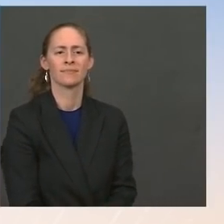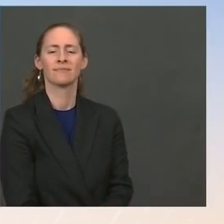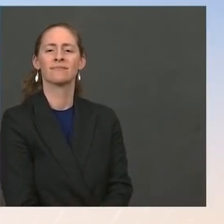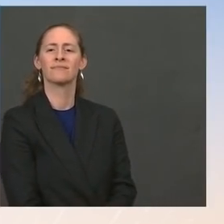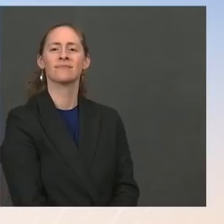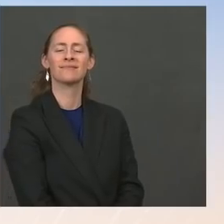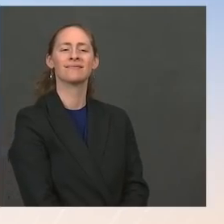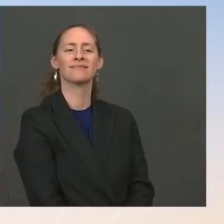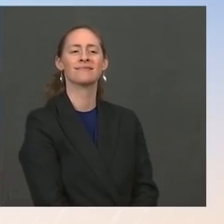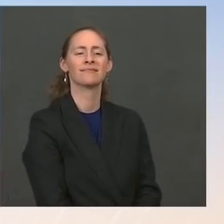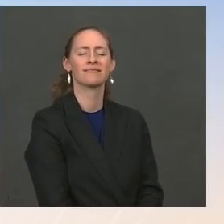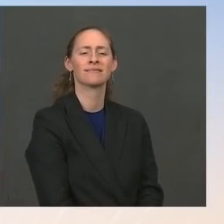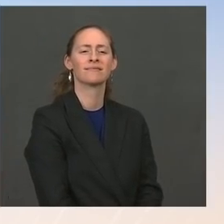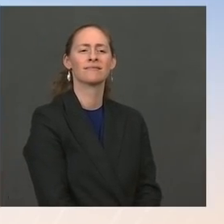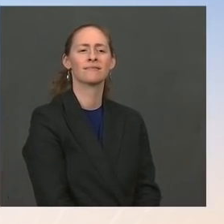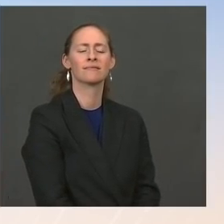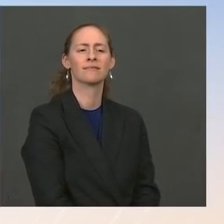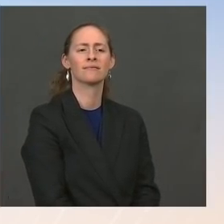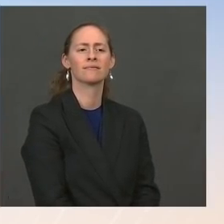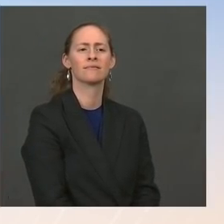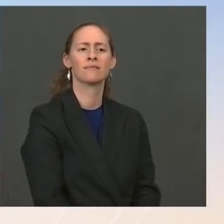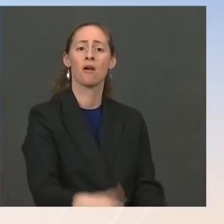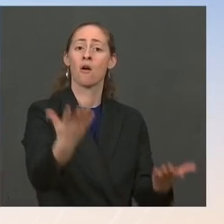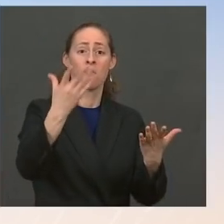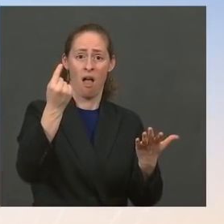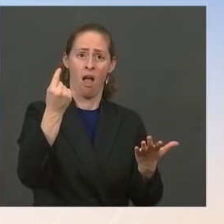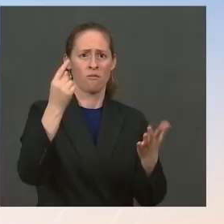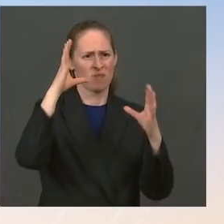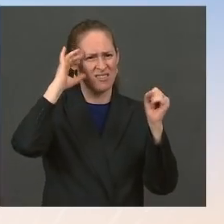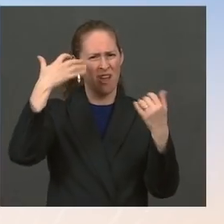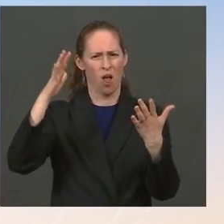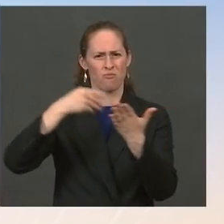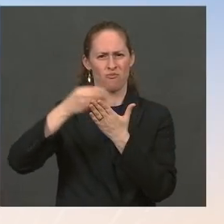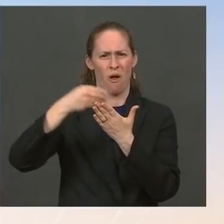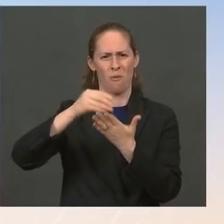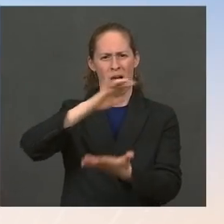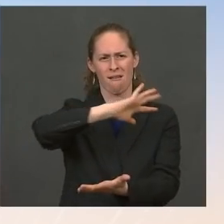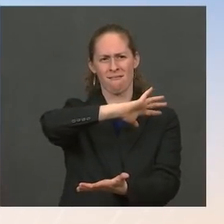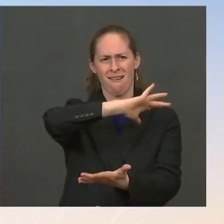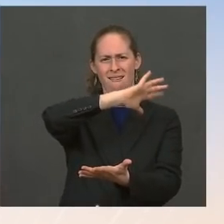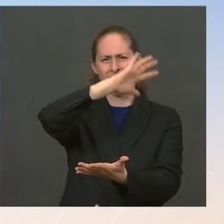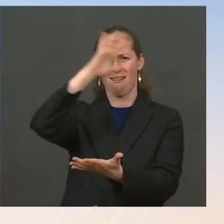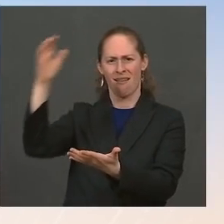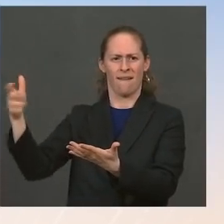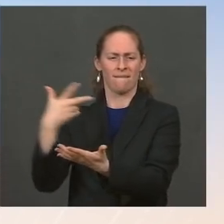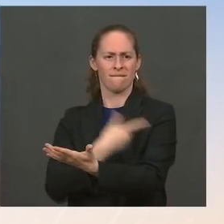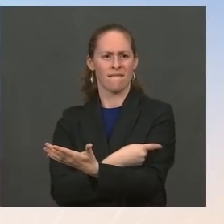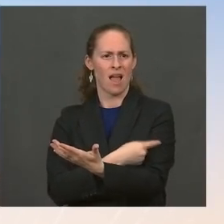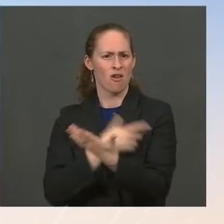to ensure the entire American population is vaccinated, we've made it readily available across the country.